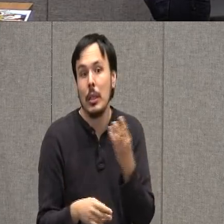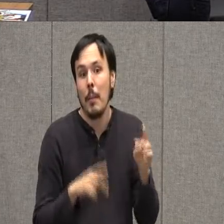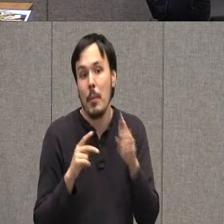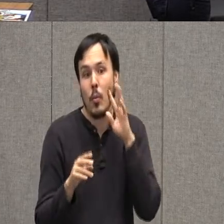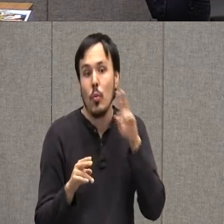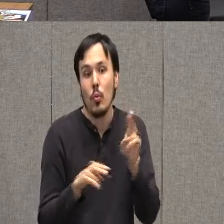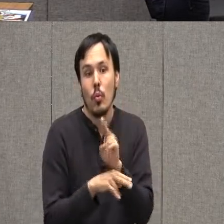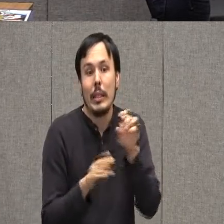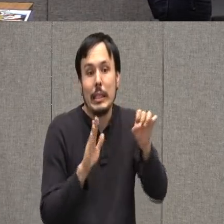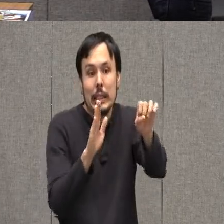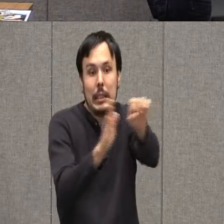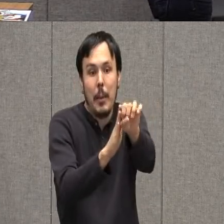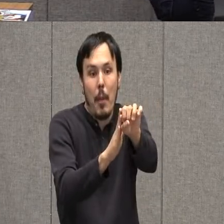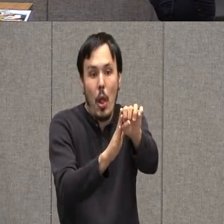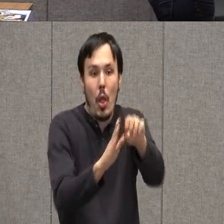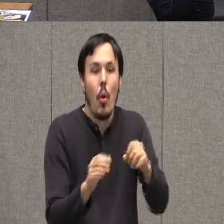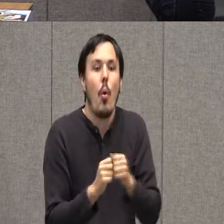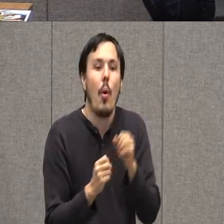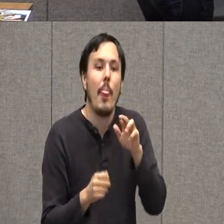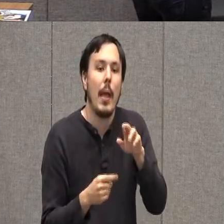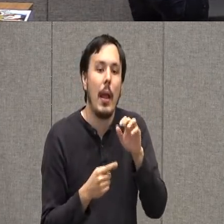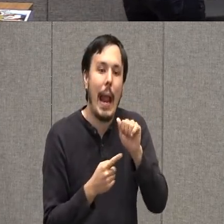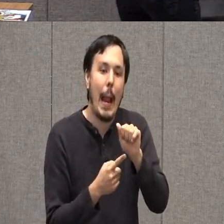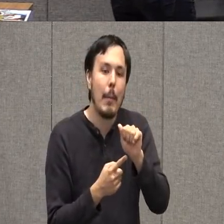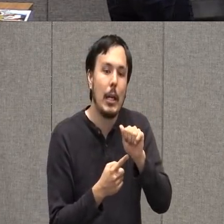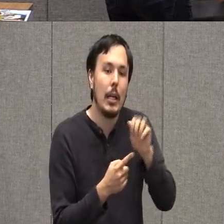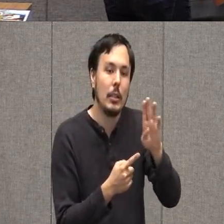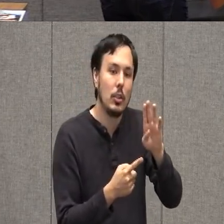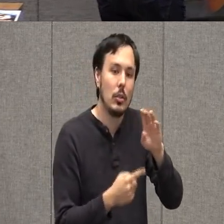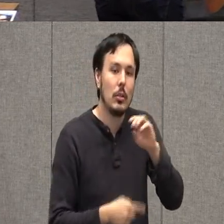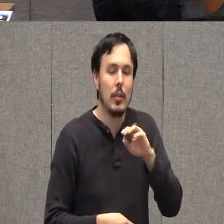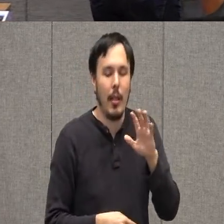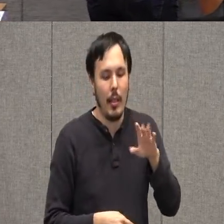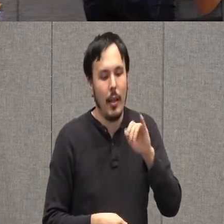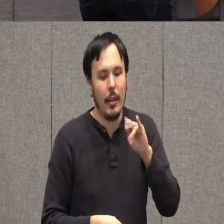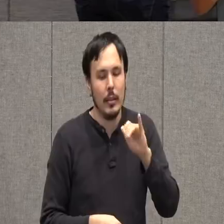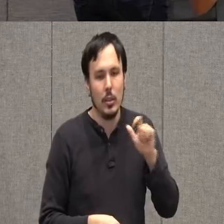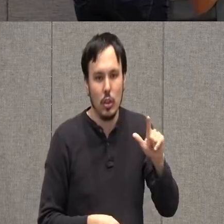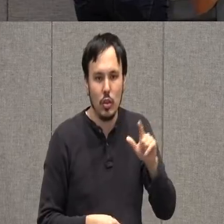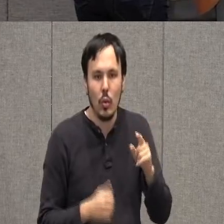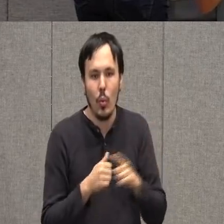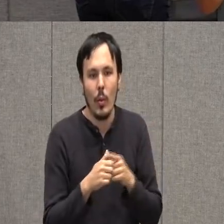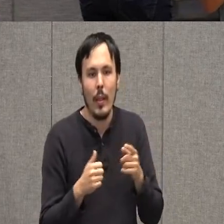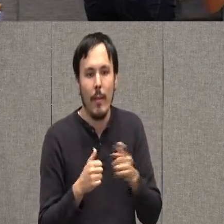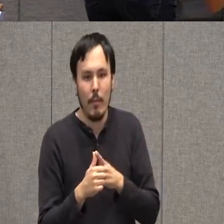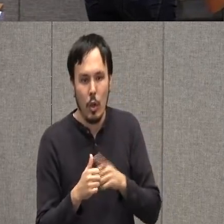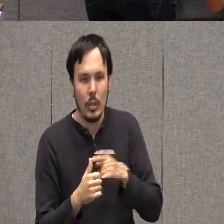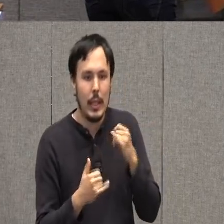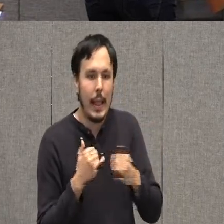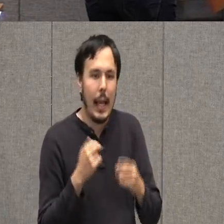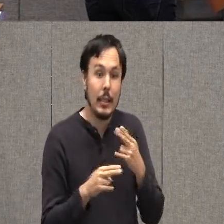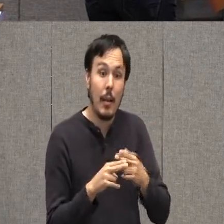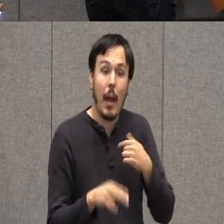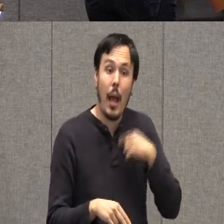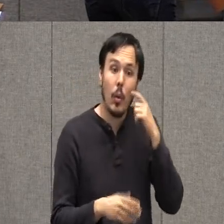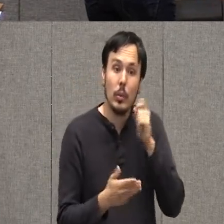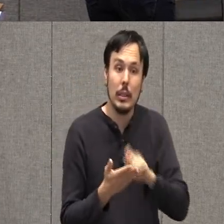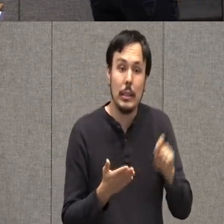Some people do their initials, or their last name, or their first name. I'm gonna sign it as Ms. Potter since I'm teaching right now.